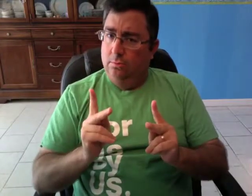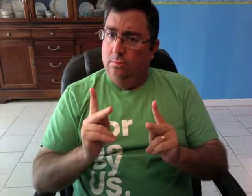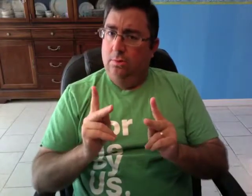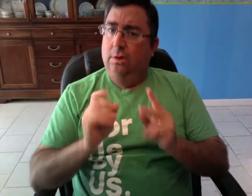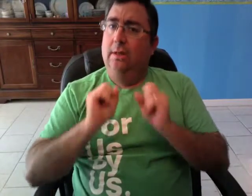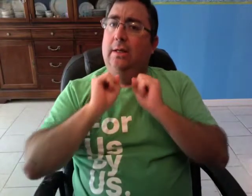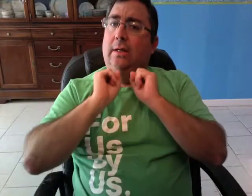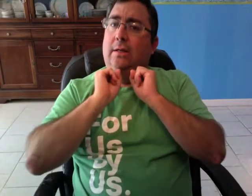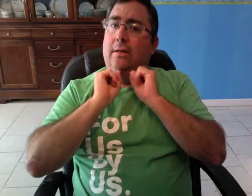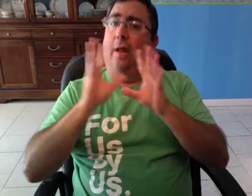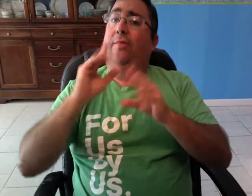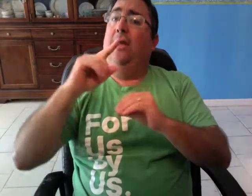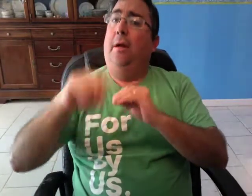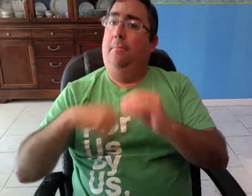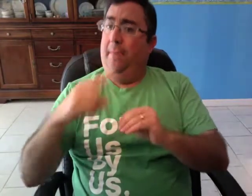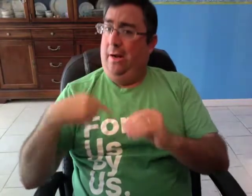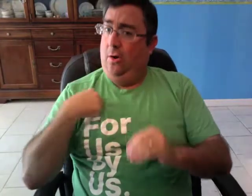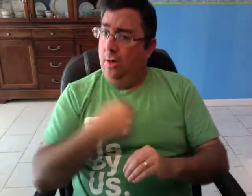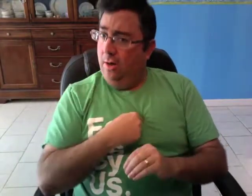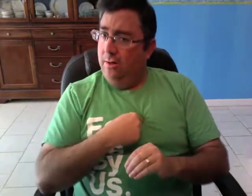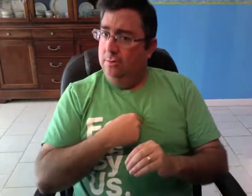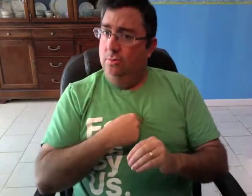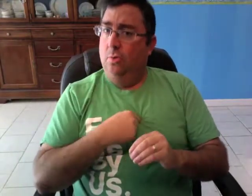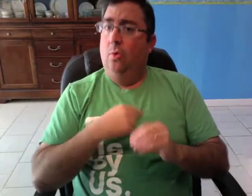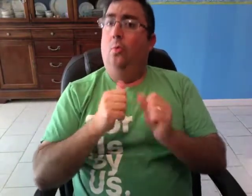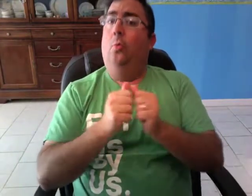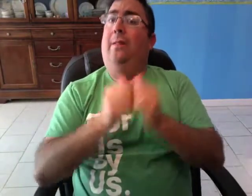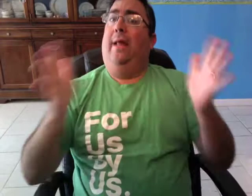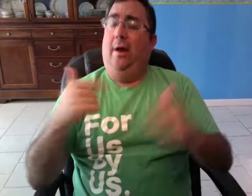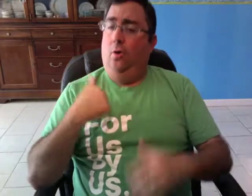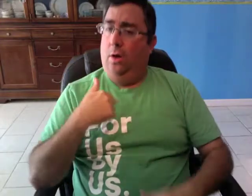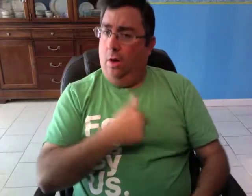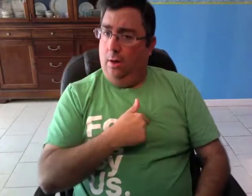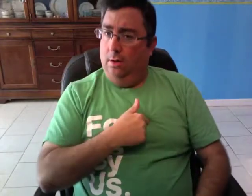Nothing about us, without us!